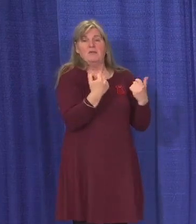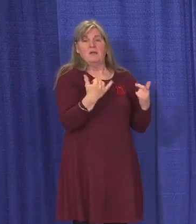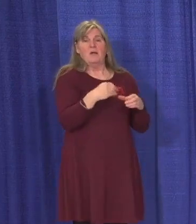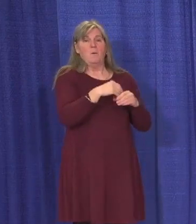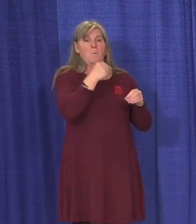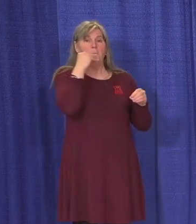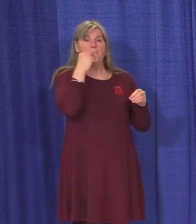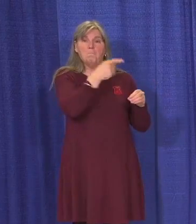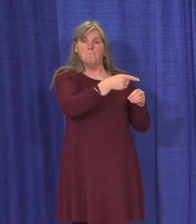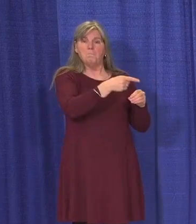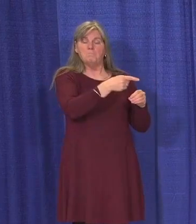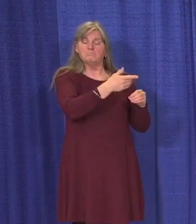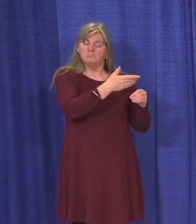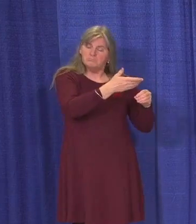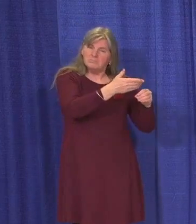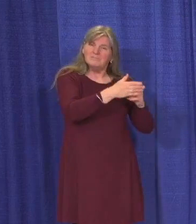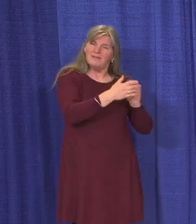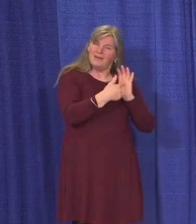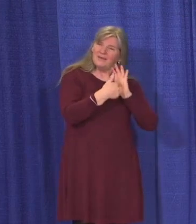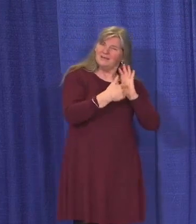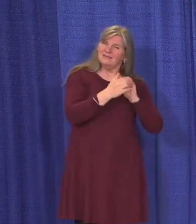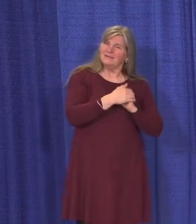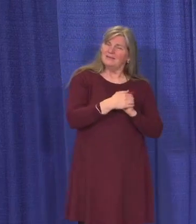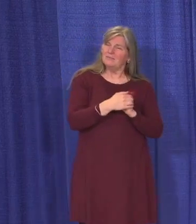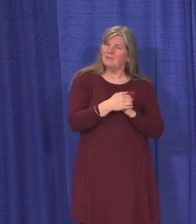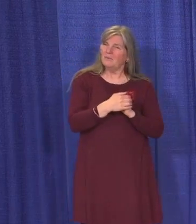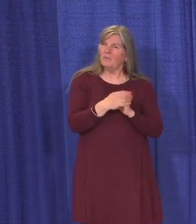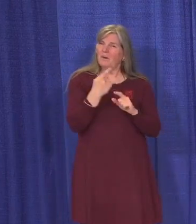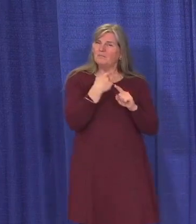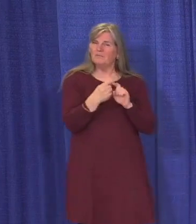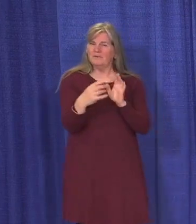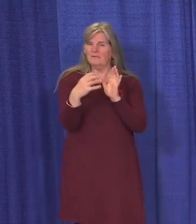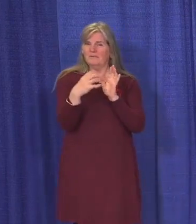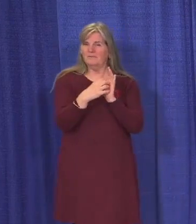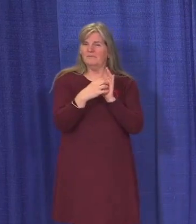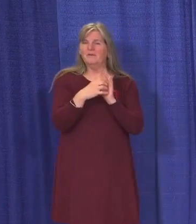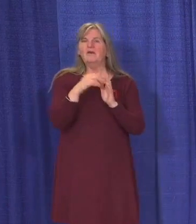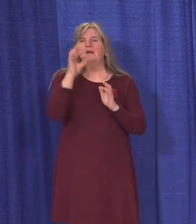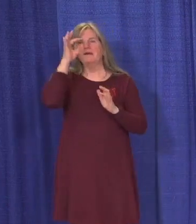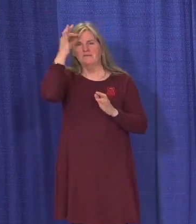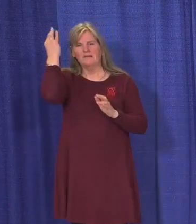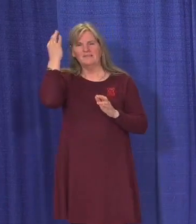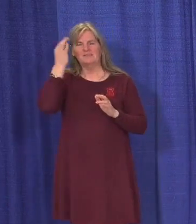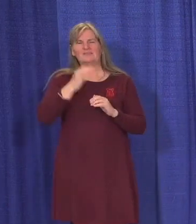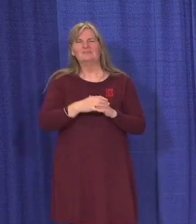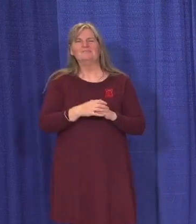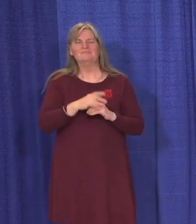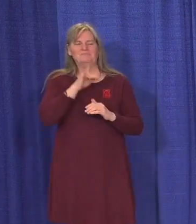I commend them for being so aware and informed and because of his diligence there is no